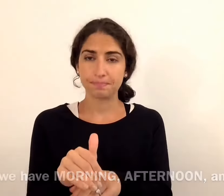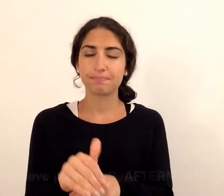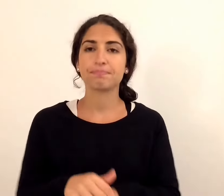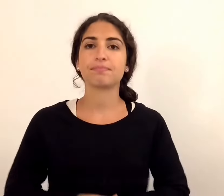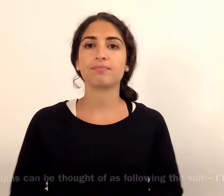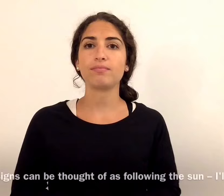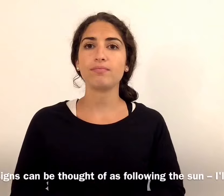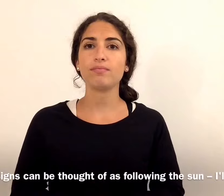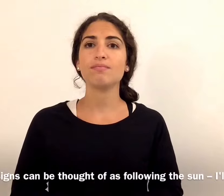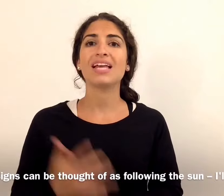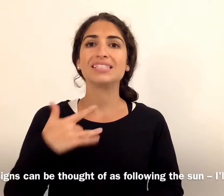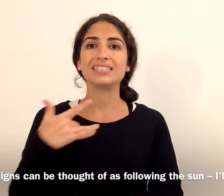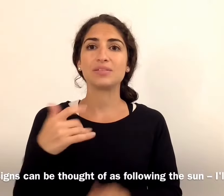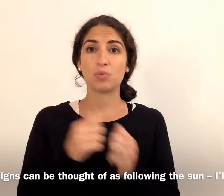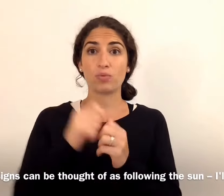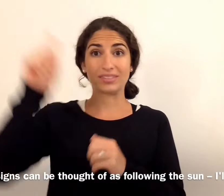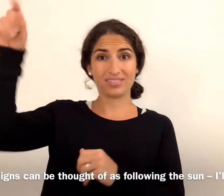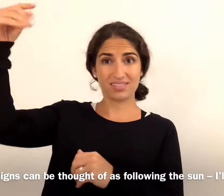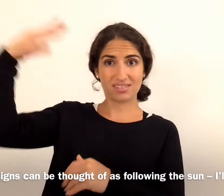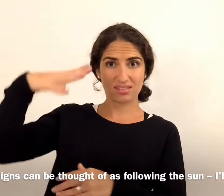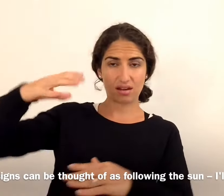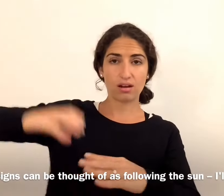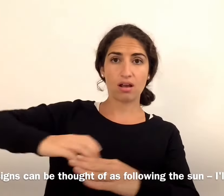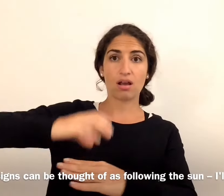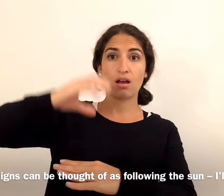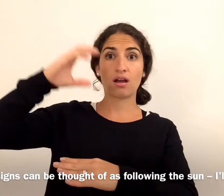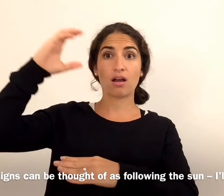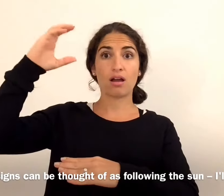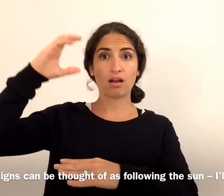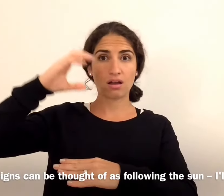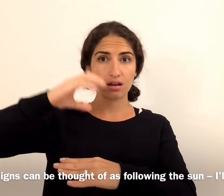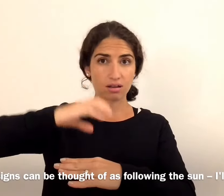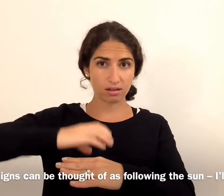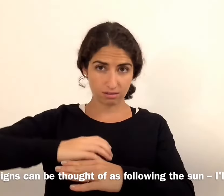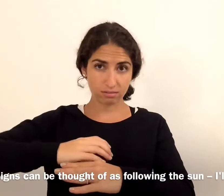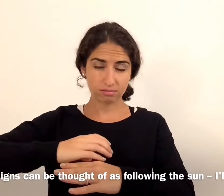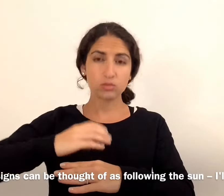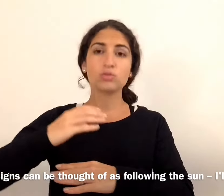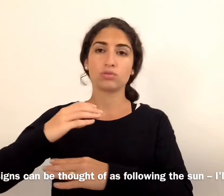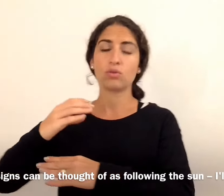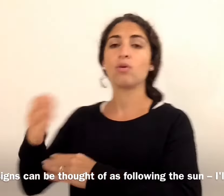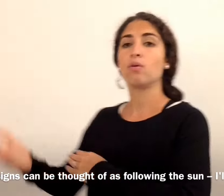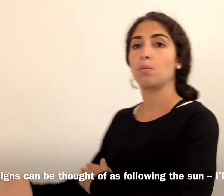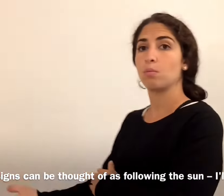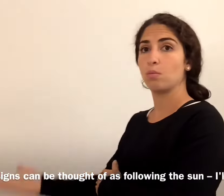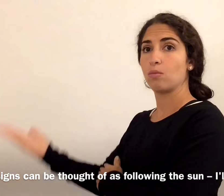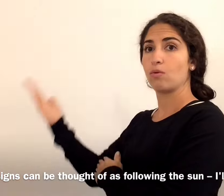These tend to follow the Sun, so as the sun is rising and setting, so does the hand: rises and sets.